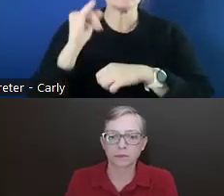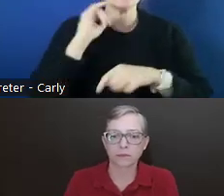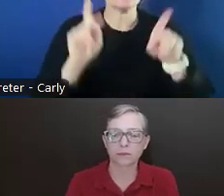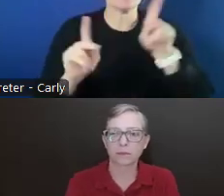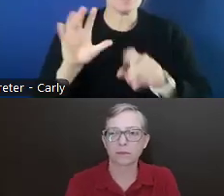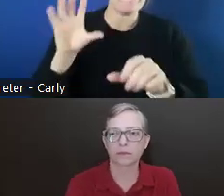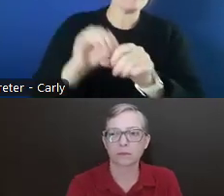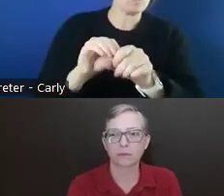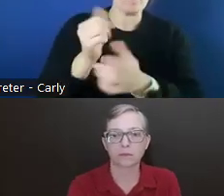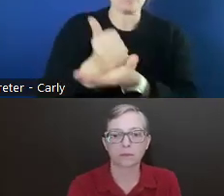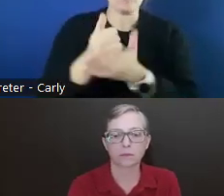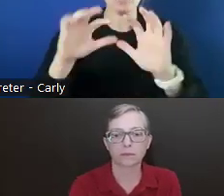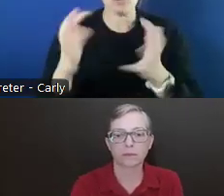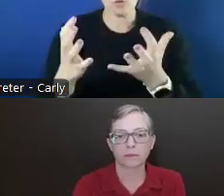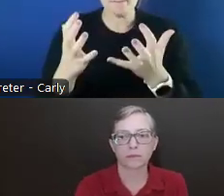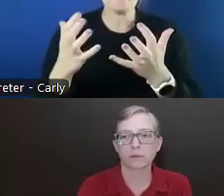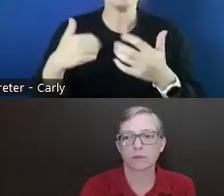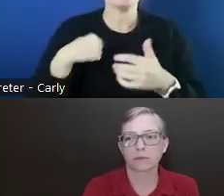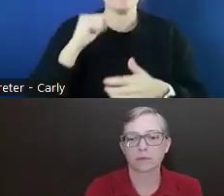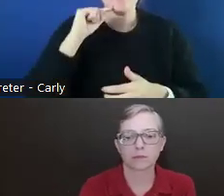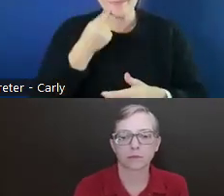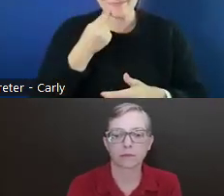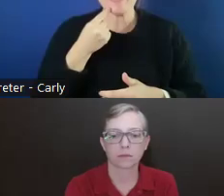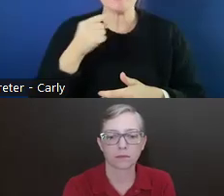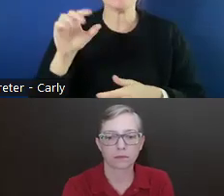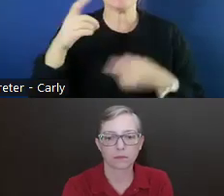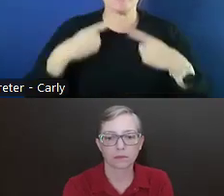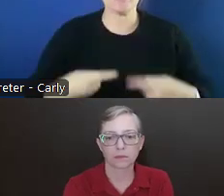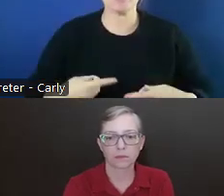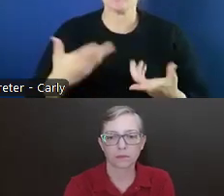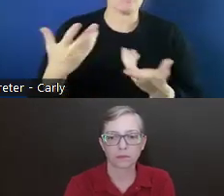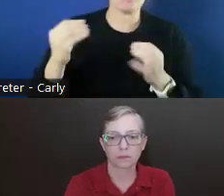treatment group and had severe depression or if they were not responding to CBT they could also